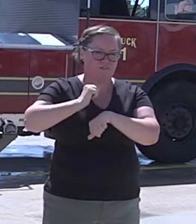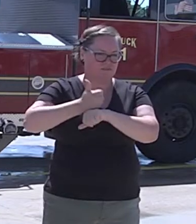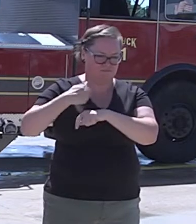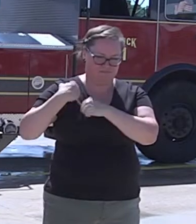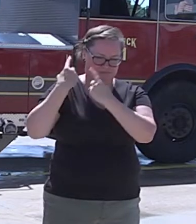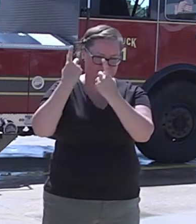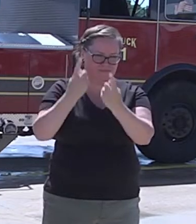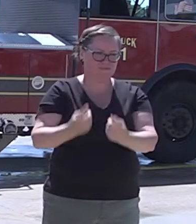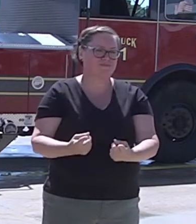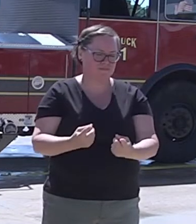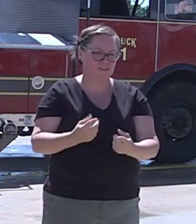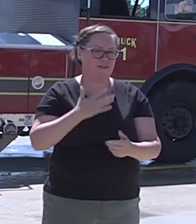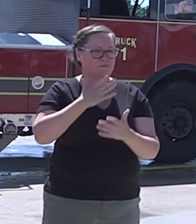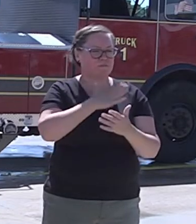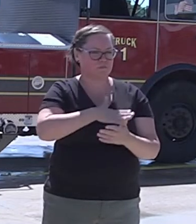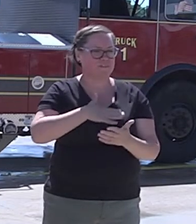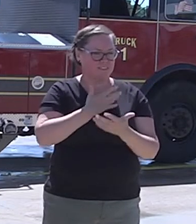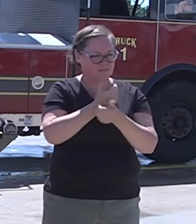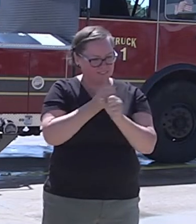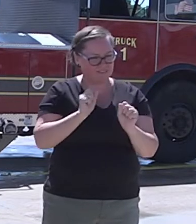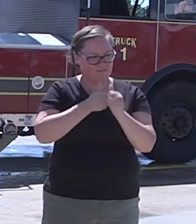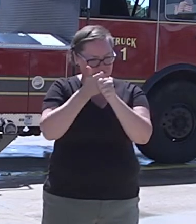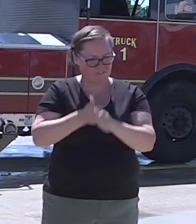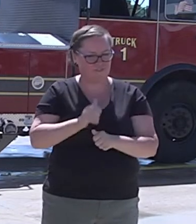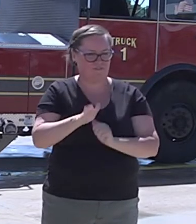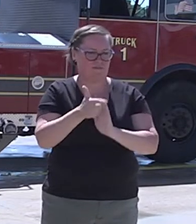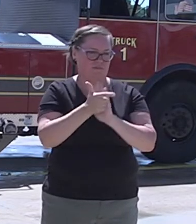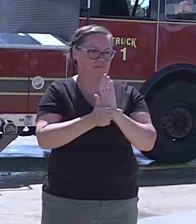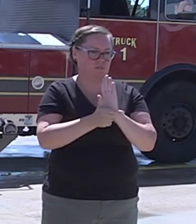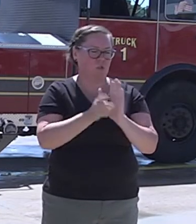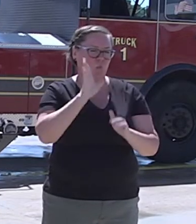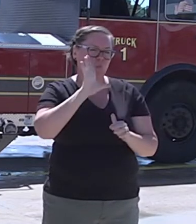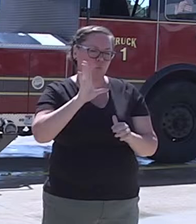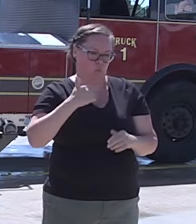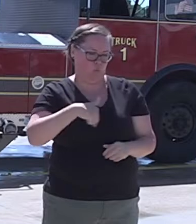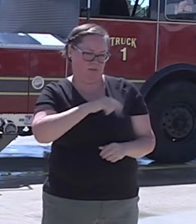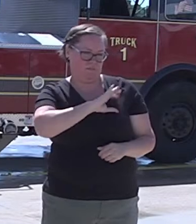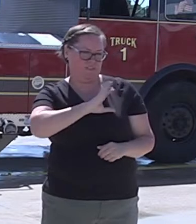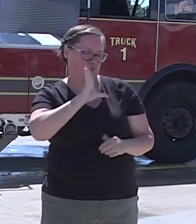working closely with the witcha fire department this season to ensure everyone's safety in our